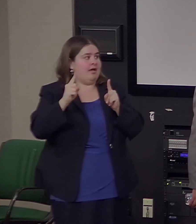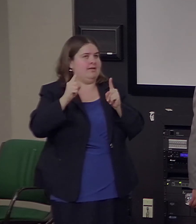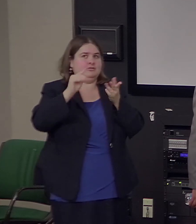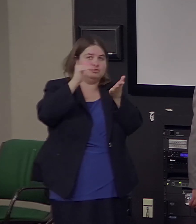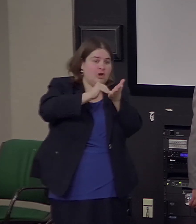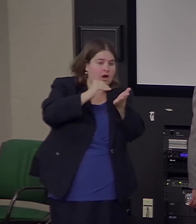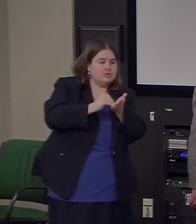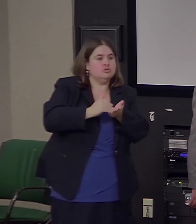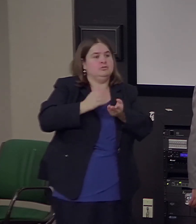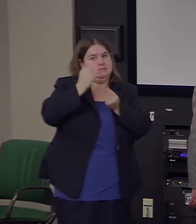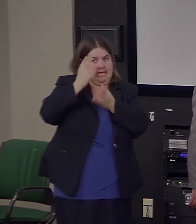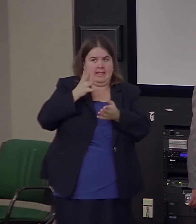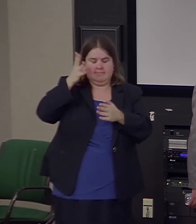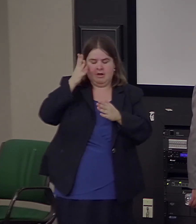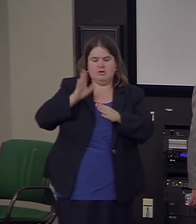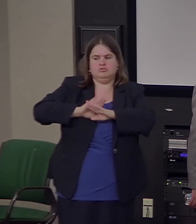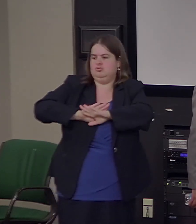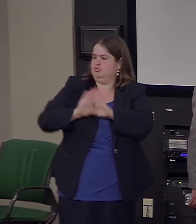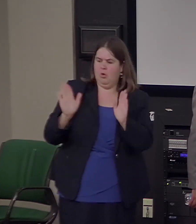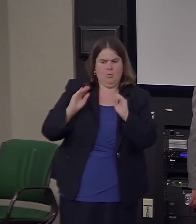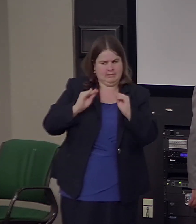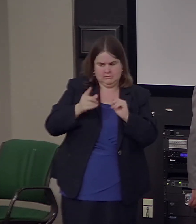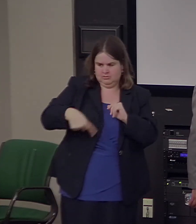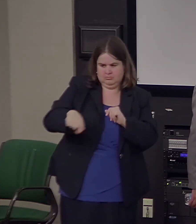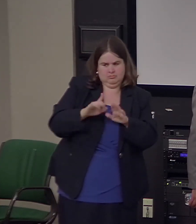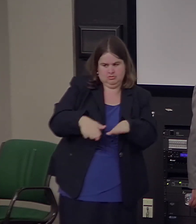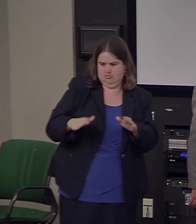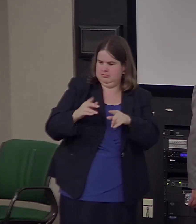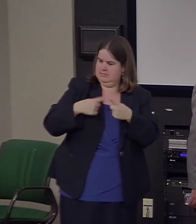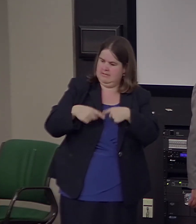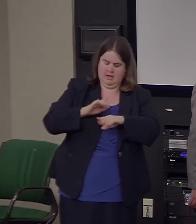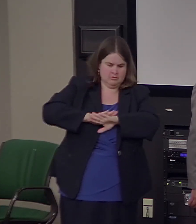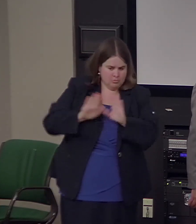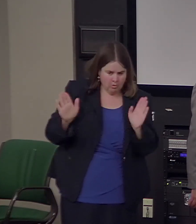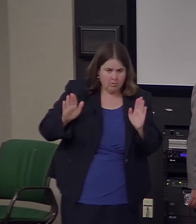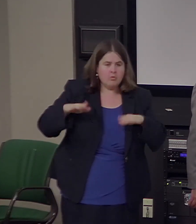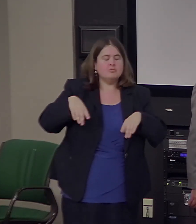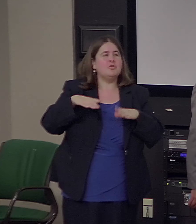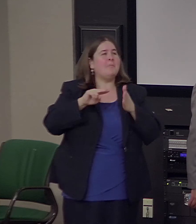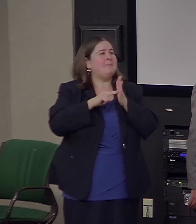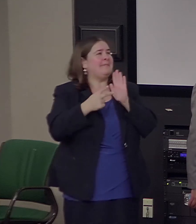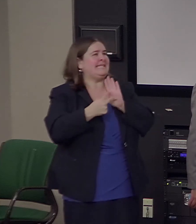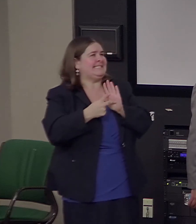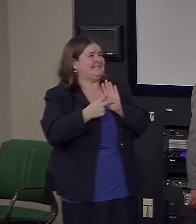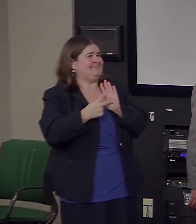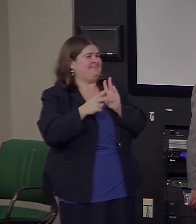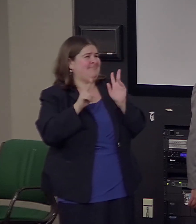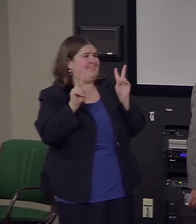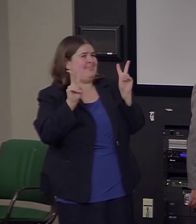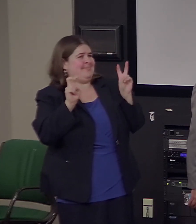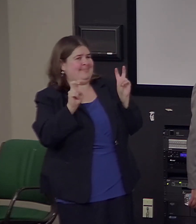do not expose these children to sign language. So it's not neglect in your classic case,